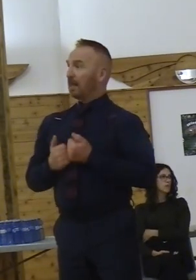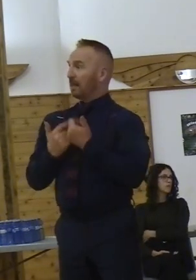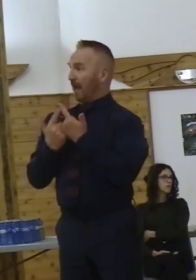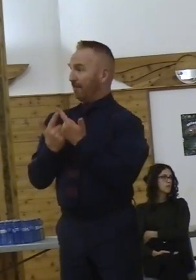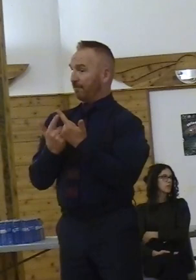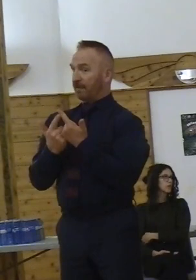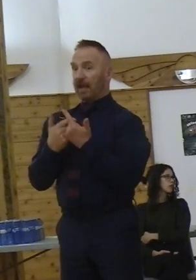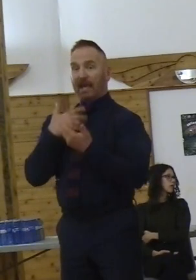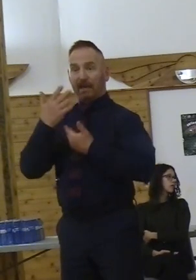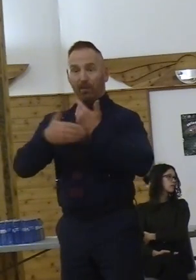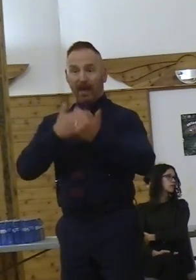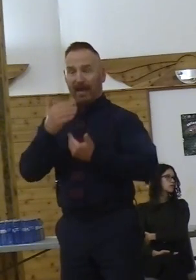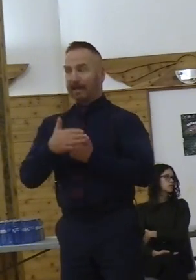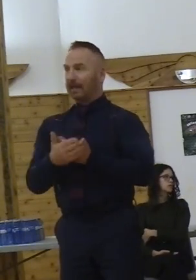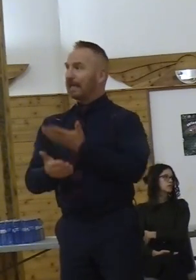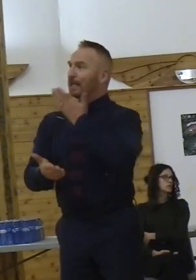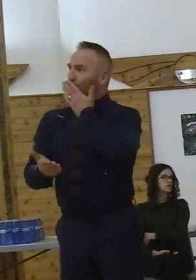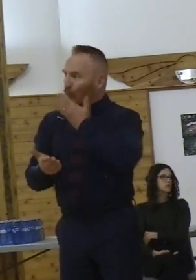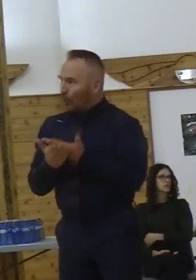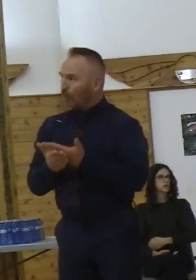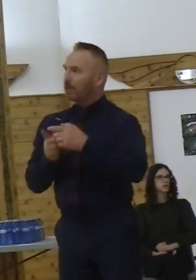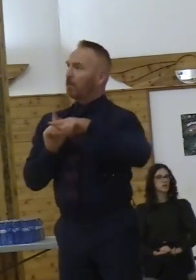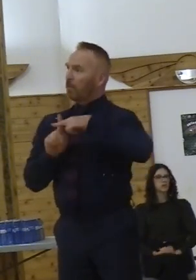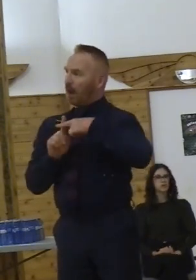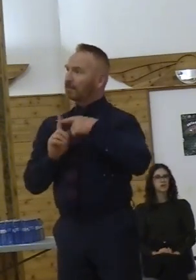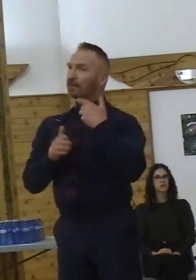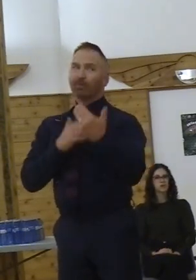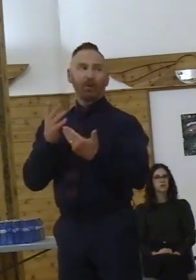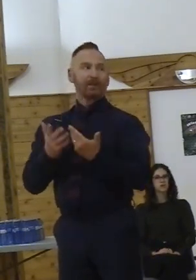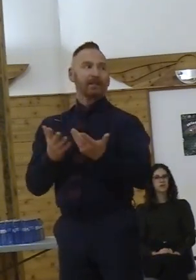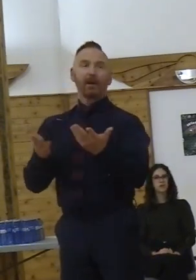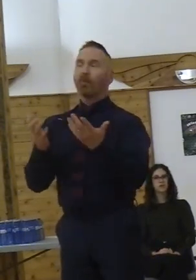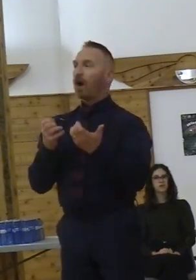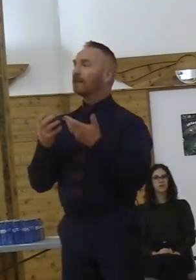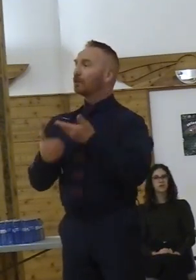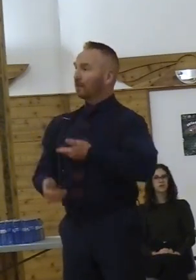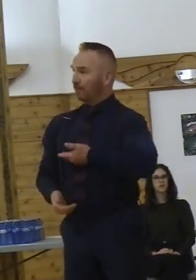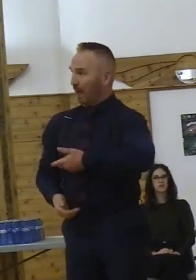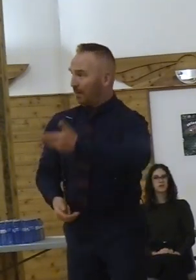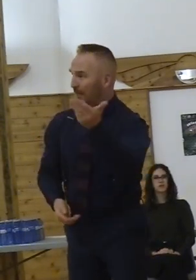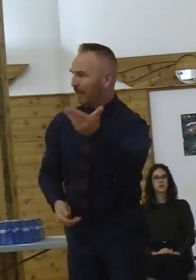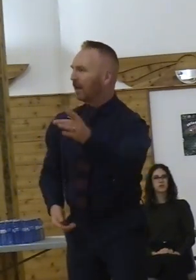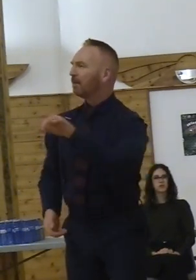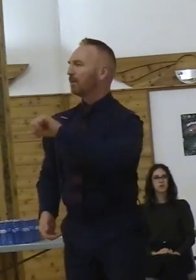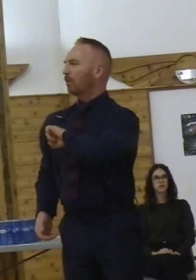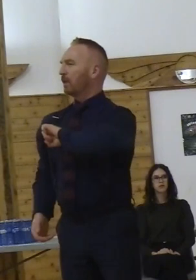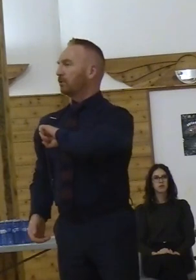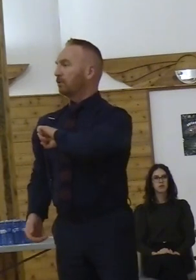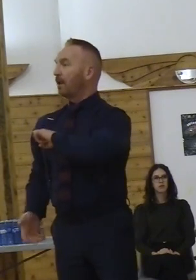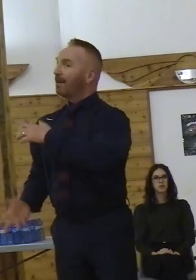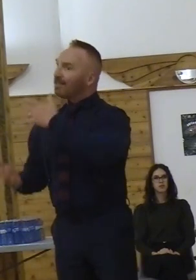way, the great way. And I just want to say thank you for inviting me here, thank you for having me.